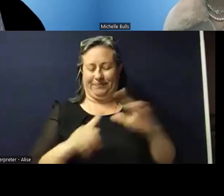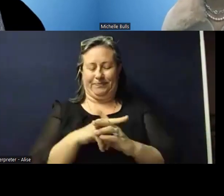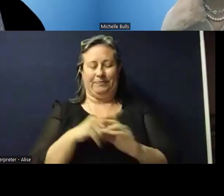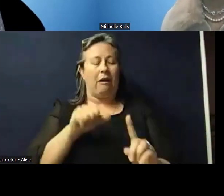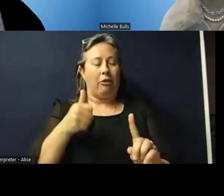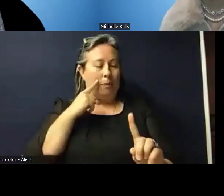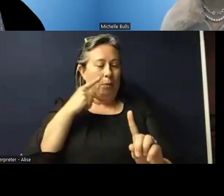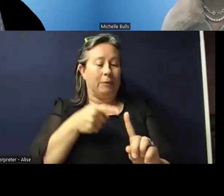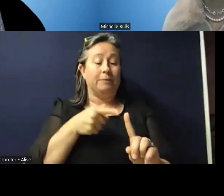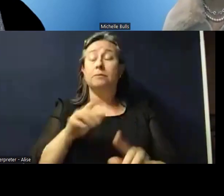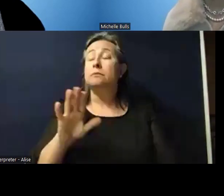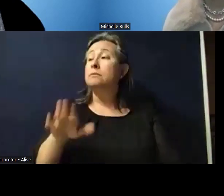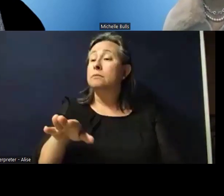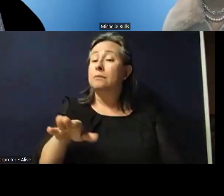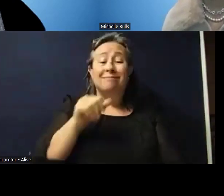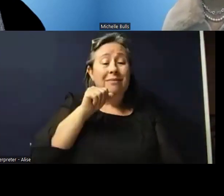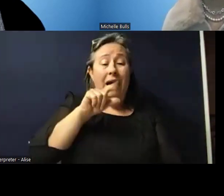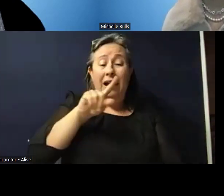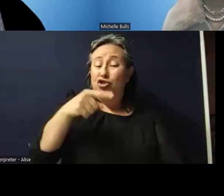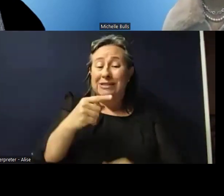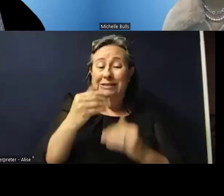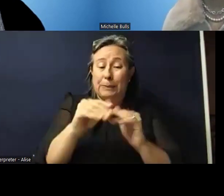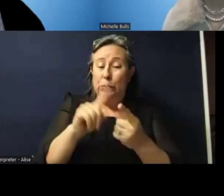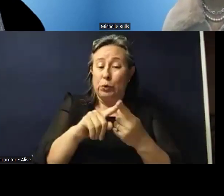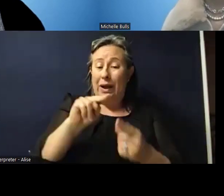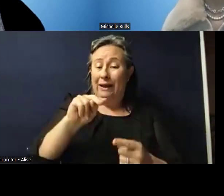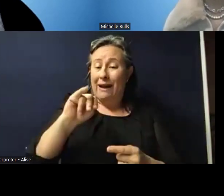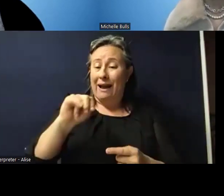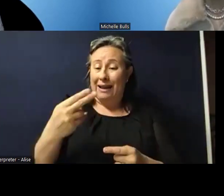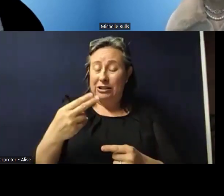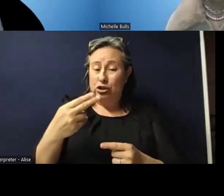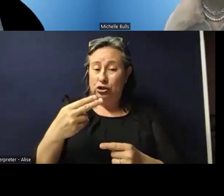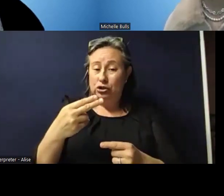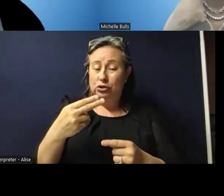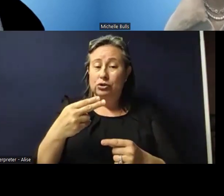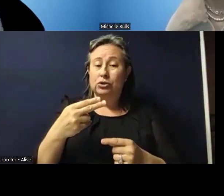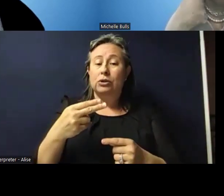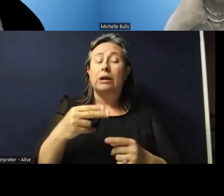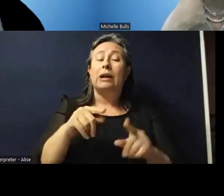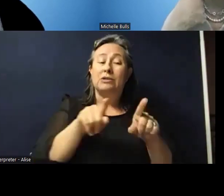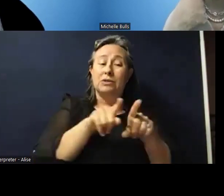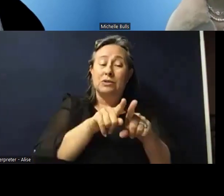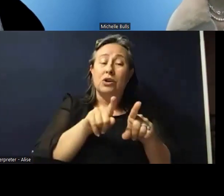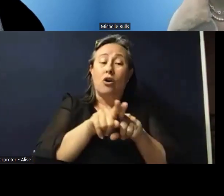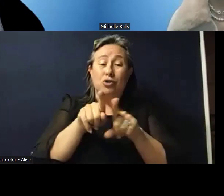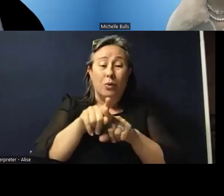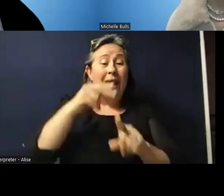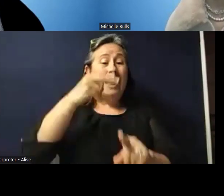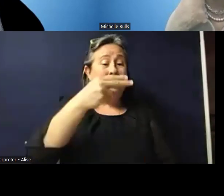It's not just NIH awards. It's across all HHS funding agencies,